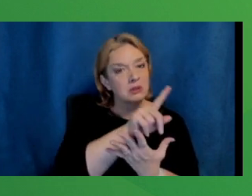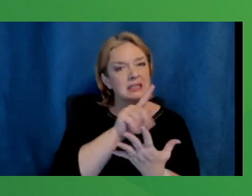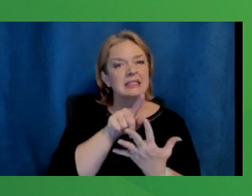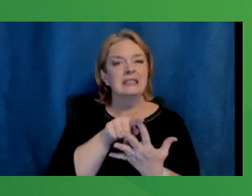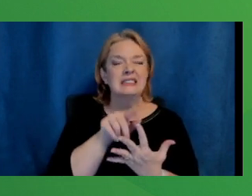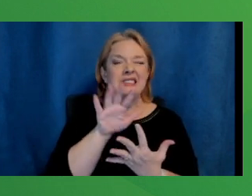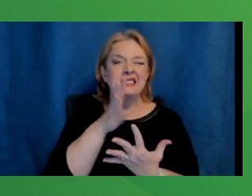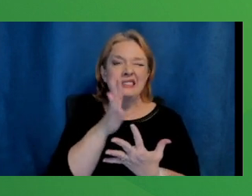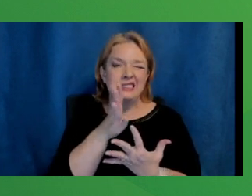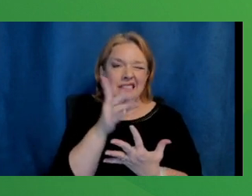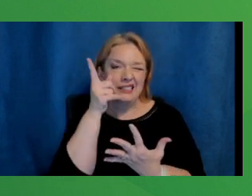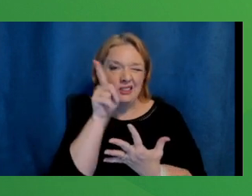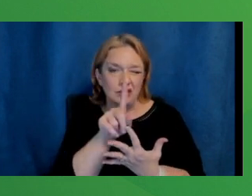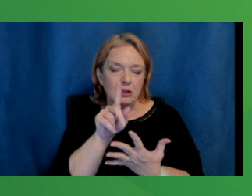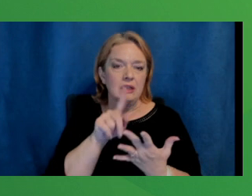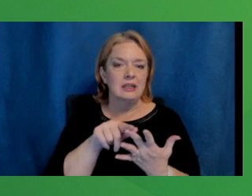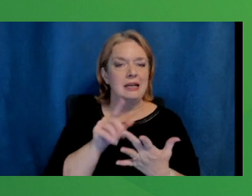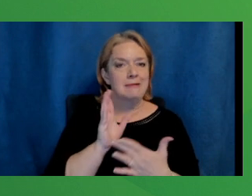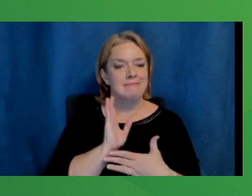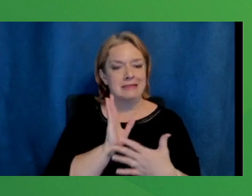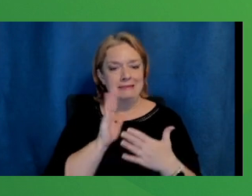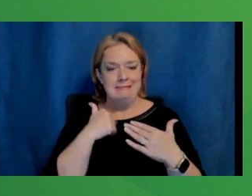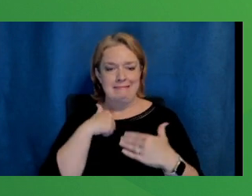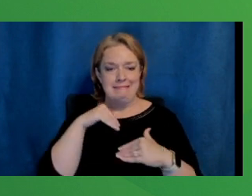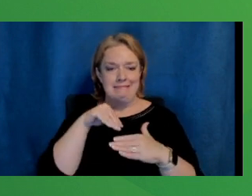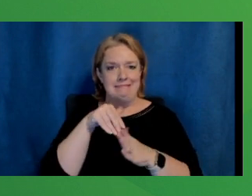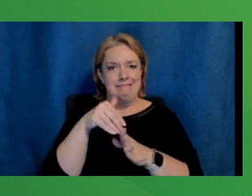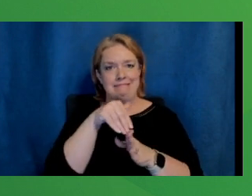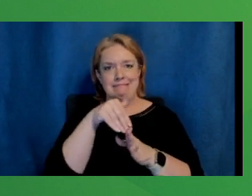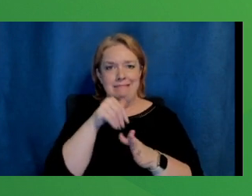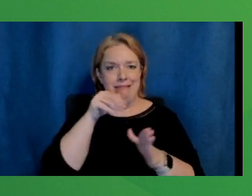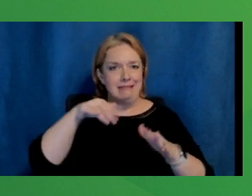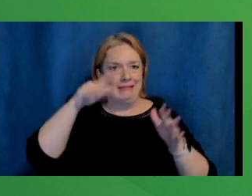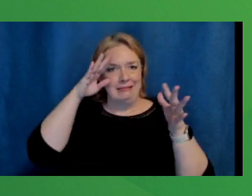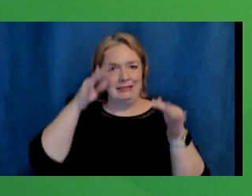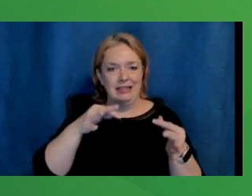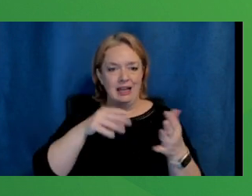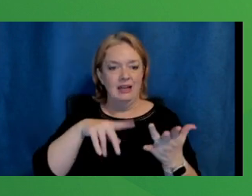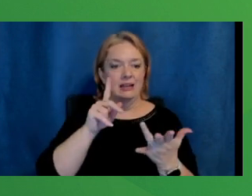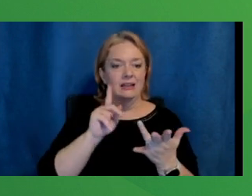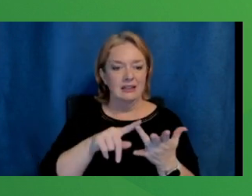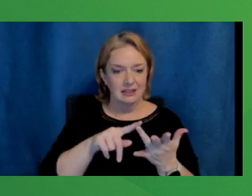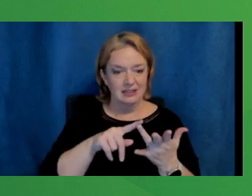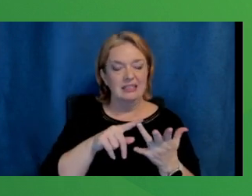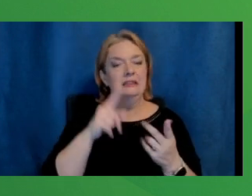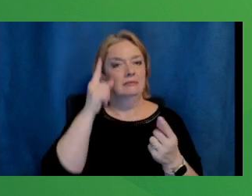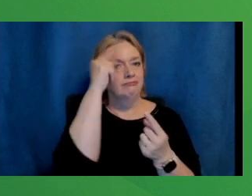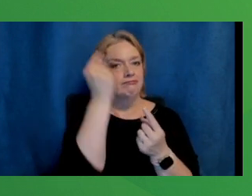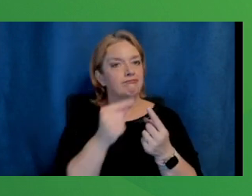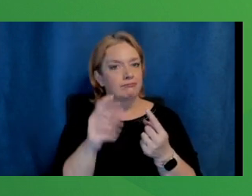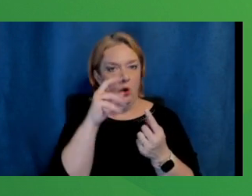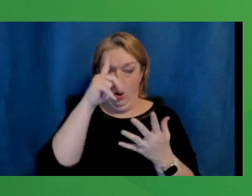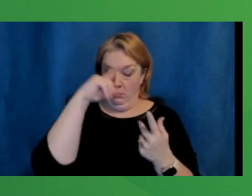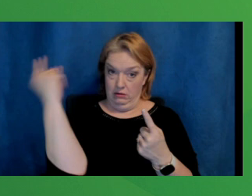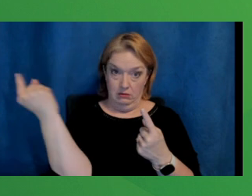were able to differentiate when progress actually hurts sustainability and thinking about progress